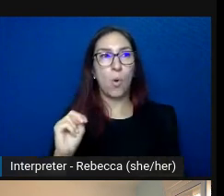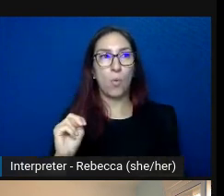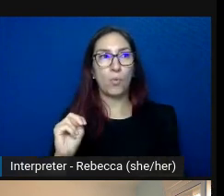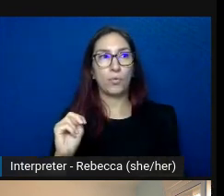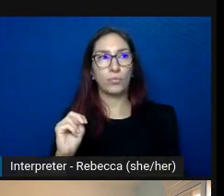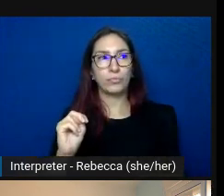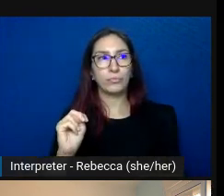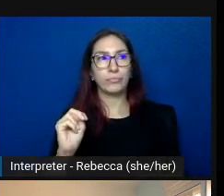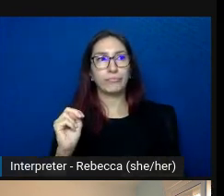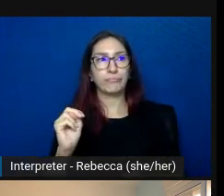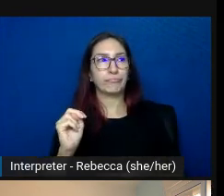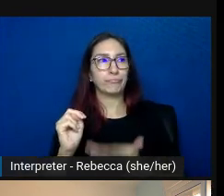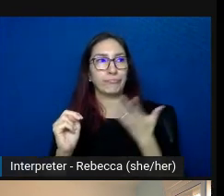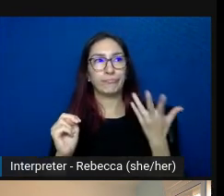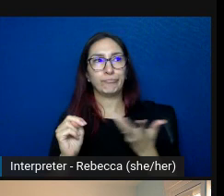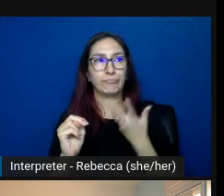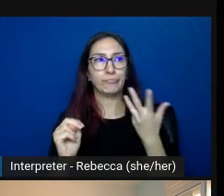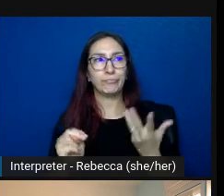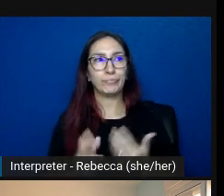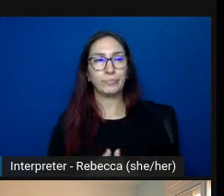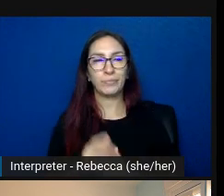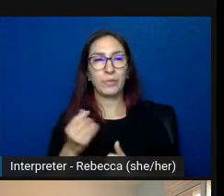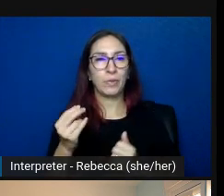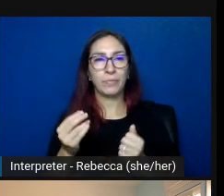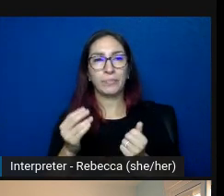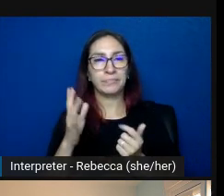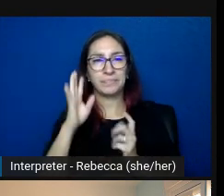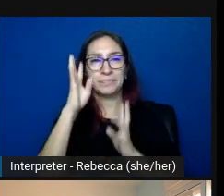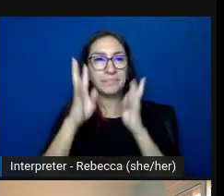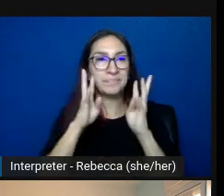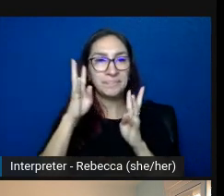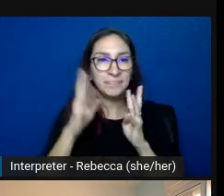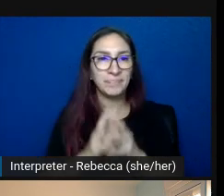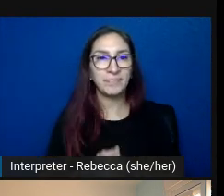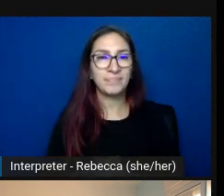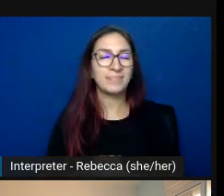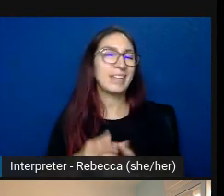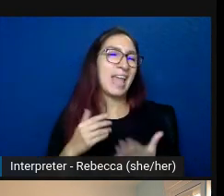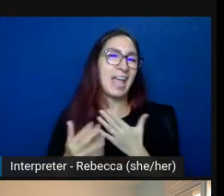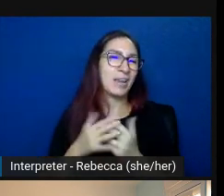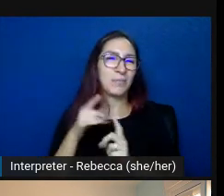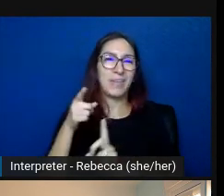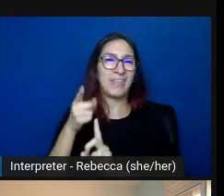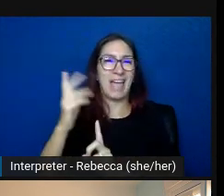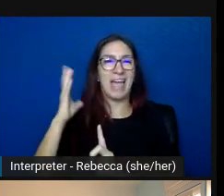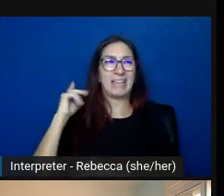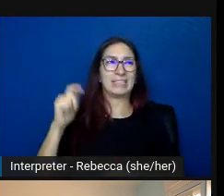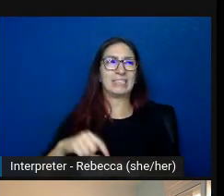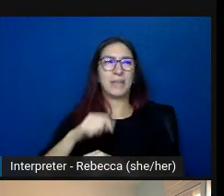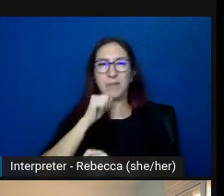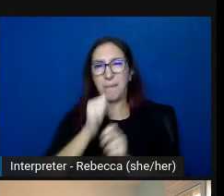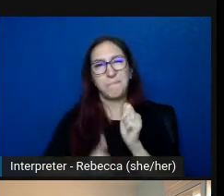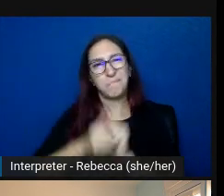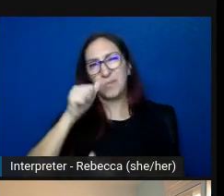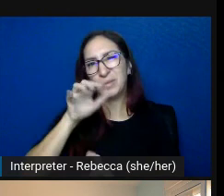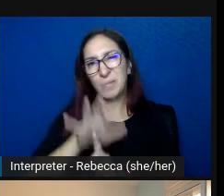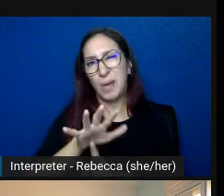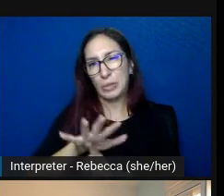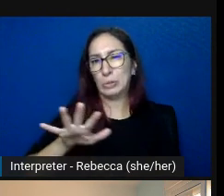Anyway, as I mentioned, it was not the most popular theme for Joomla.